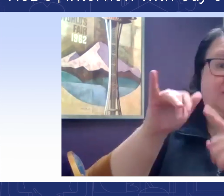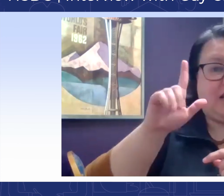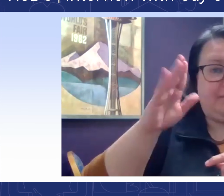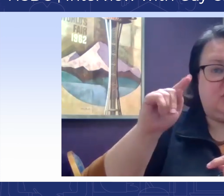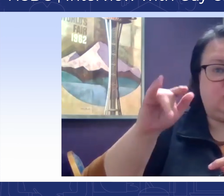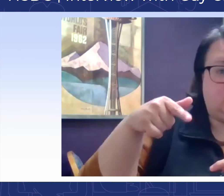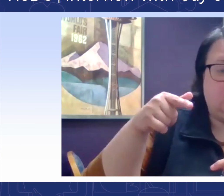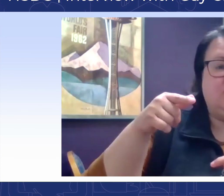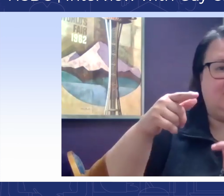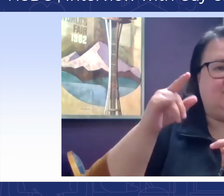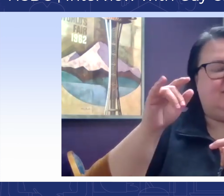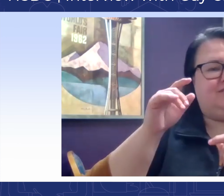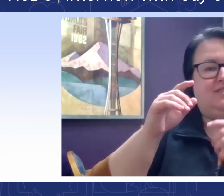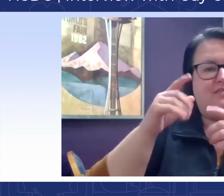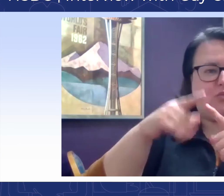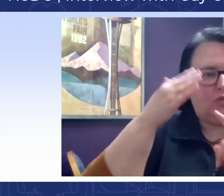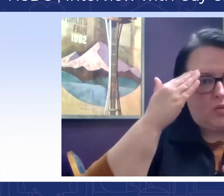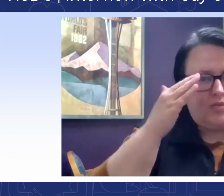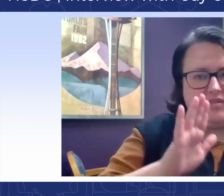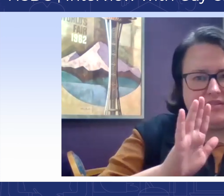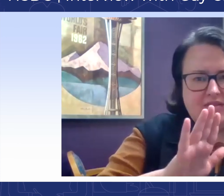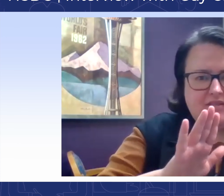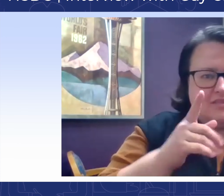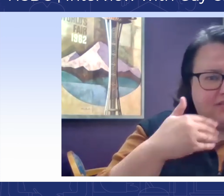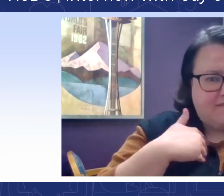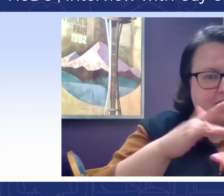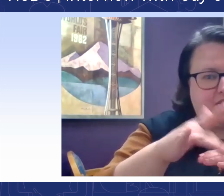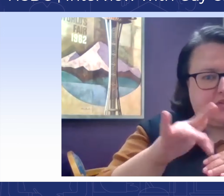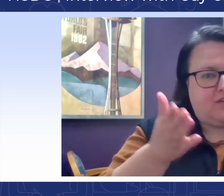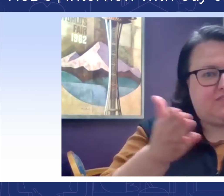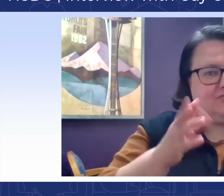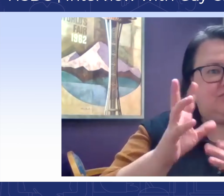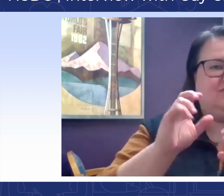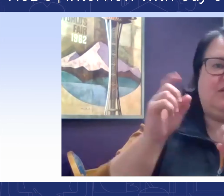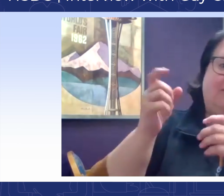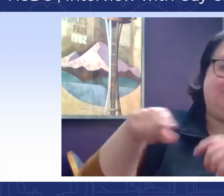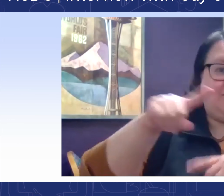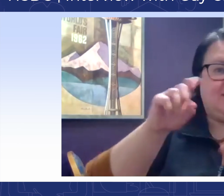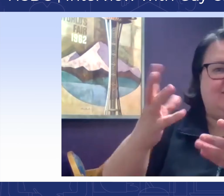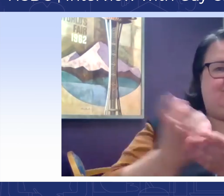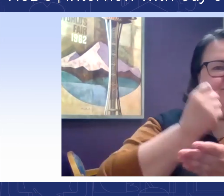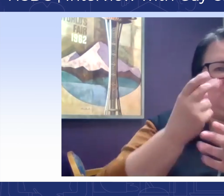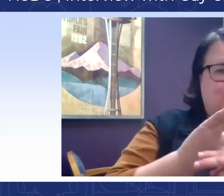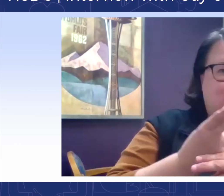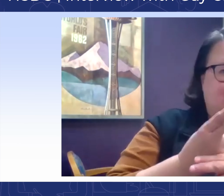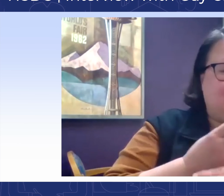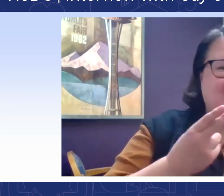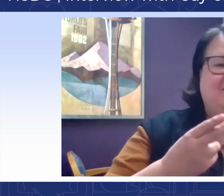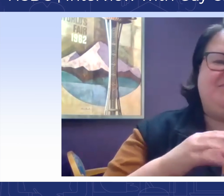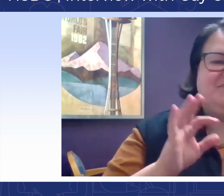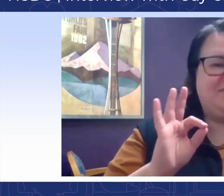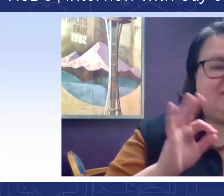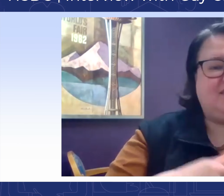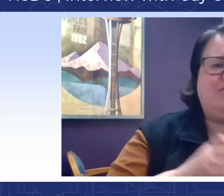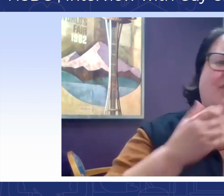to the deaf community especially LGBTQI members, who are able to access the services that you provide!